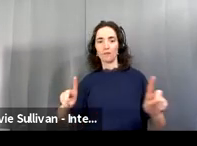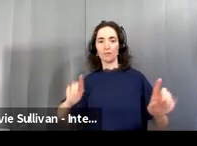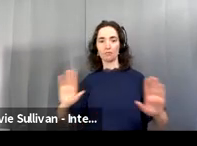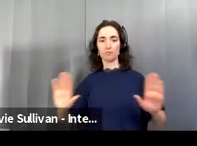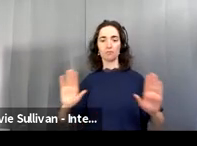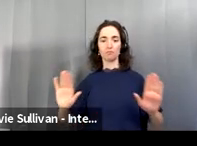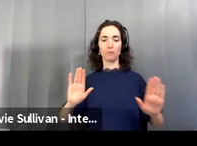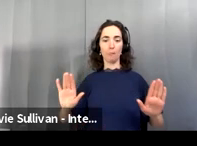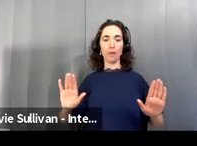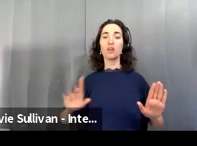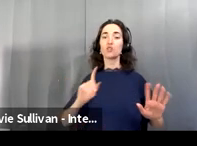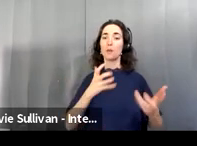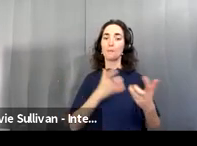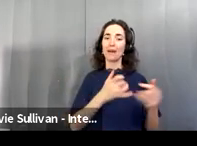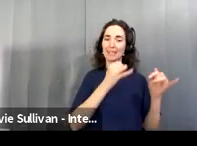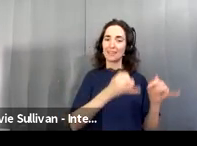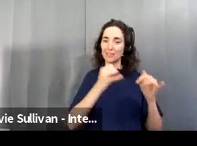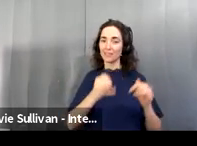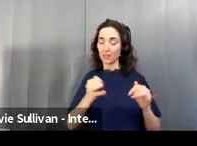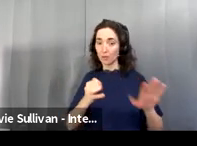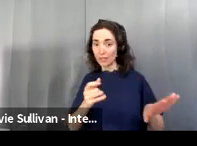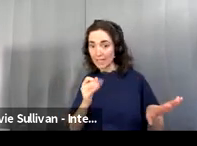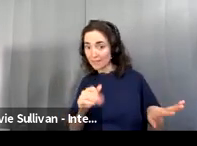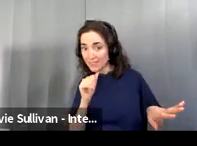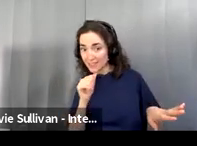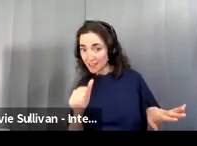And if it's not, it should be.